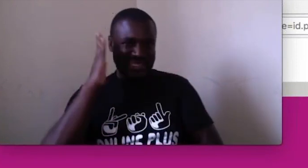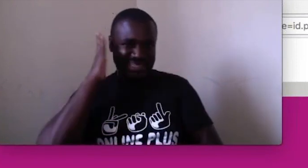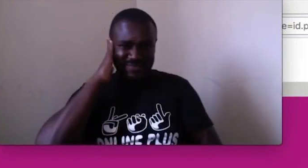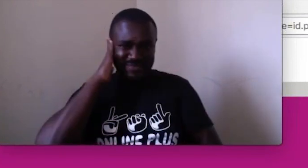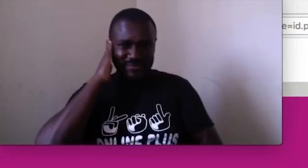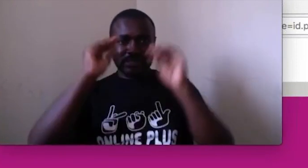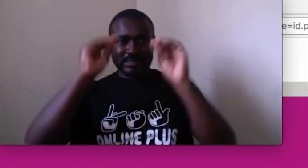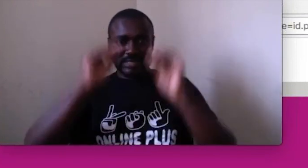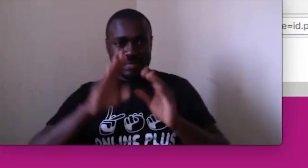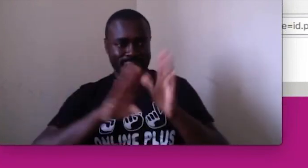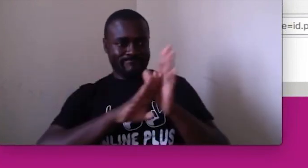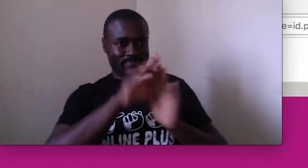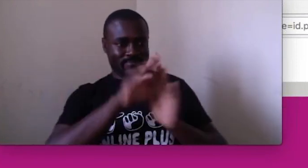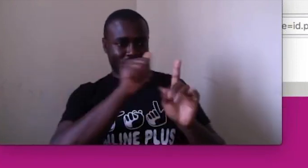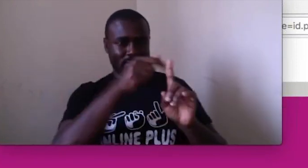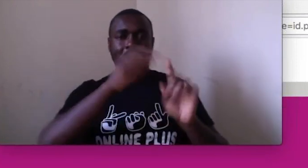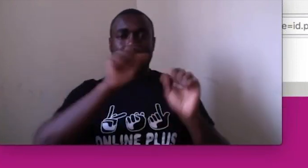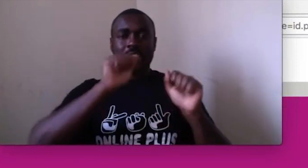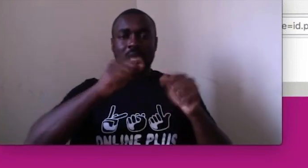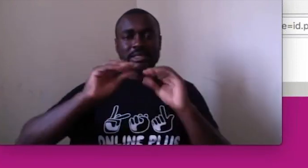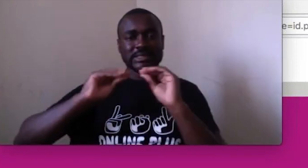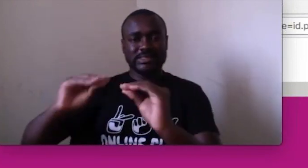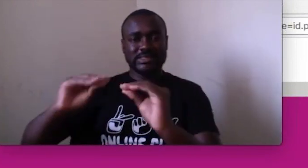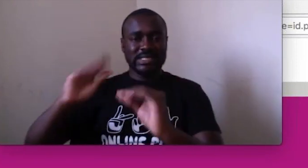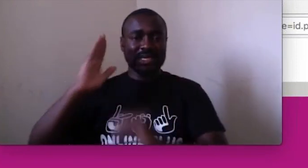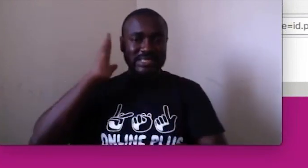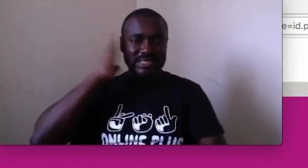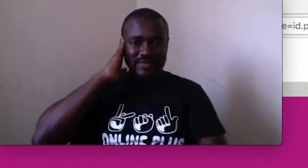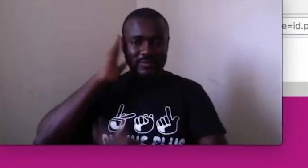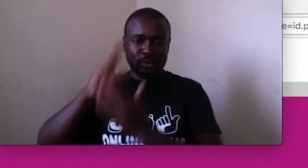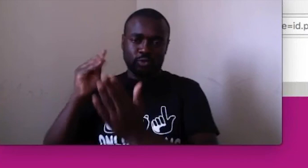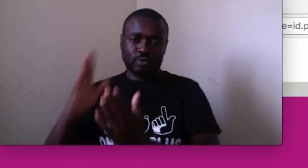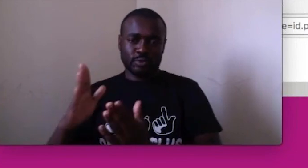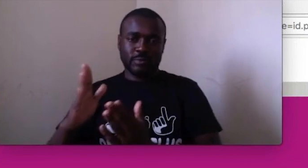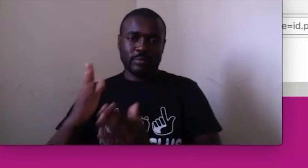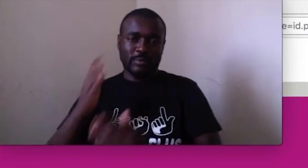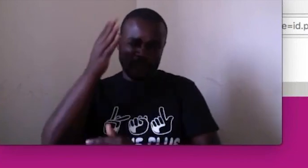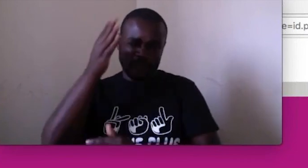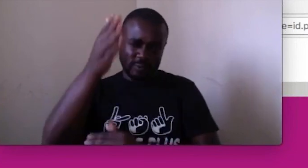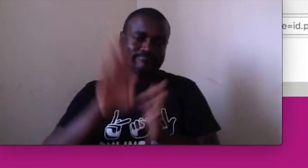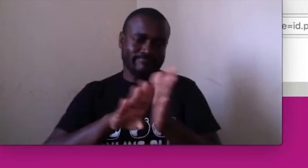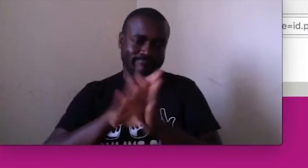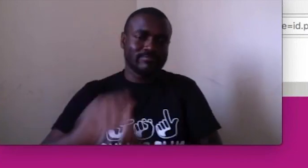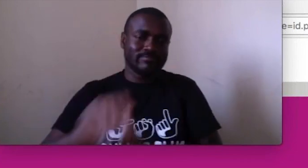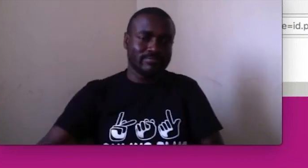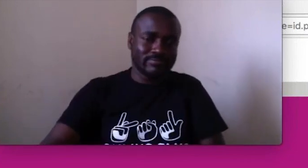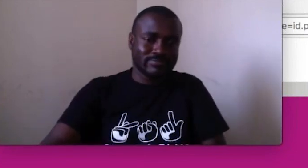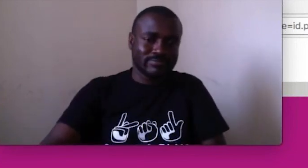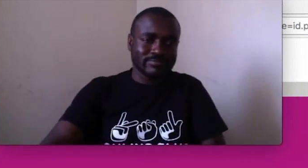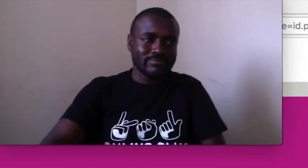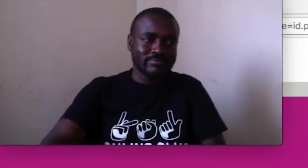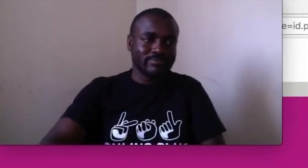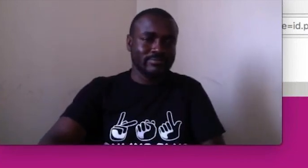so it's good for me to see how to develope apps that can give opportunity to Deaf especially in our education system